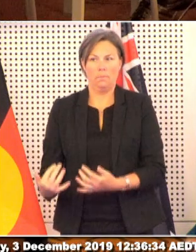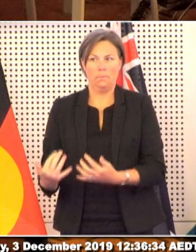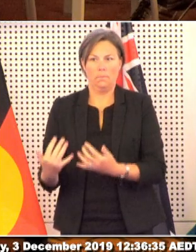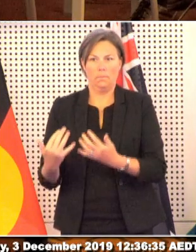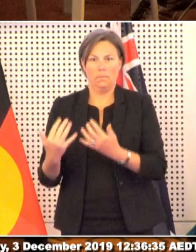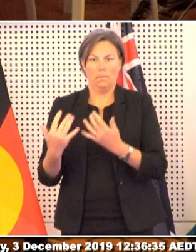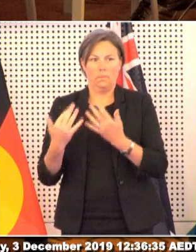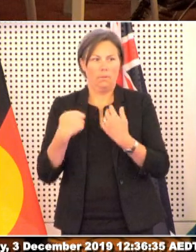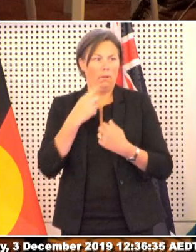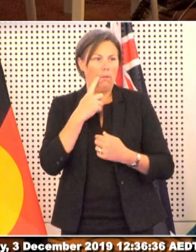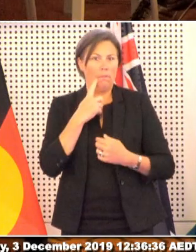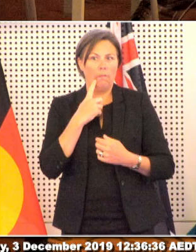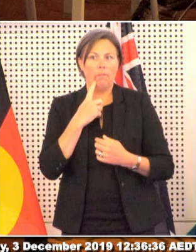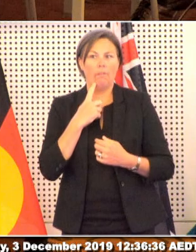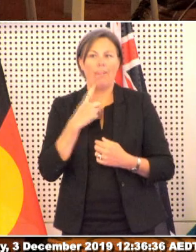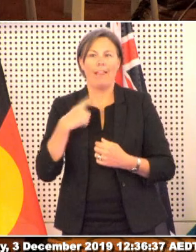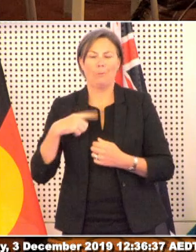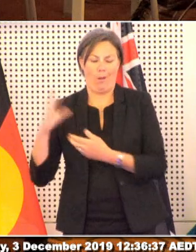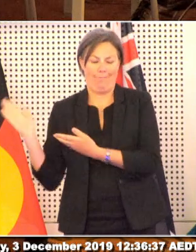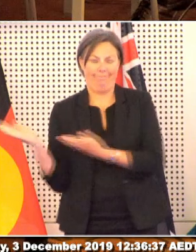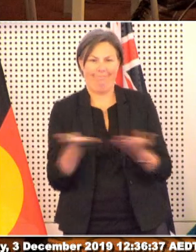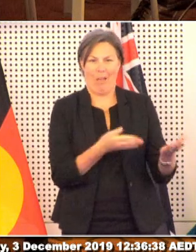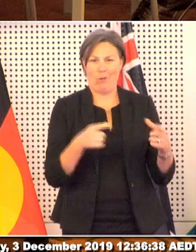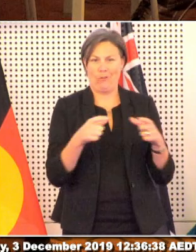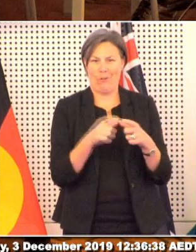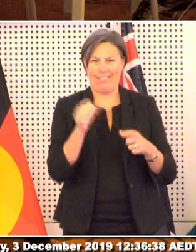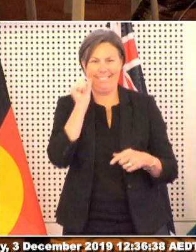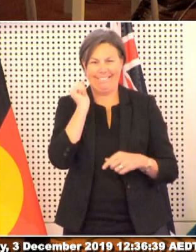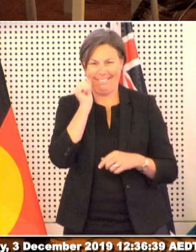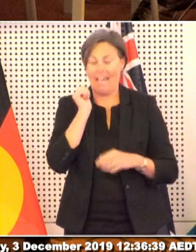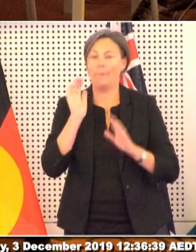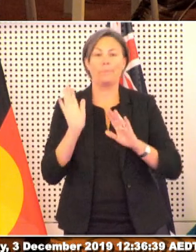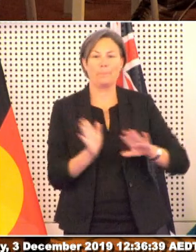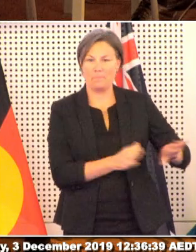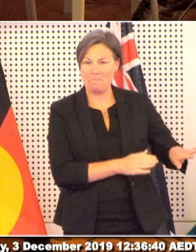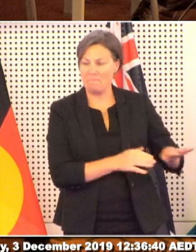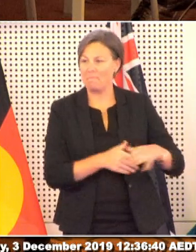So that may explain why the doughnuts came. All right. May I turn to important matters?